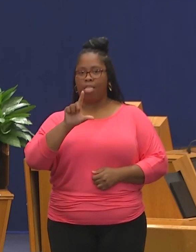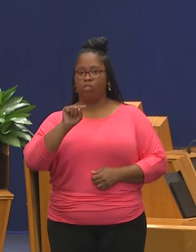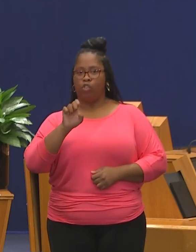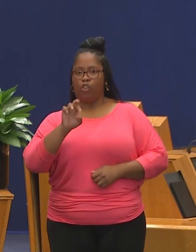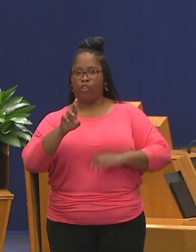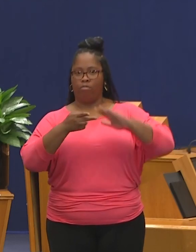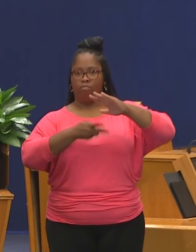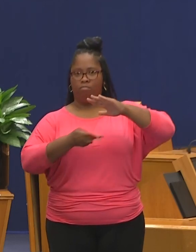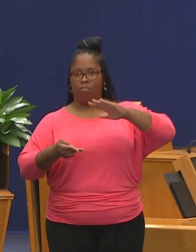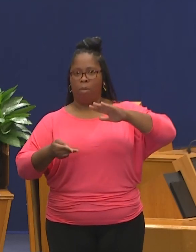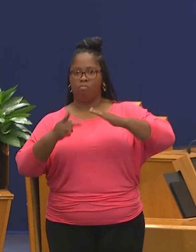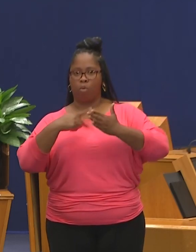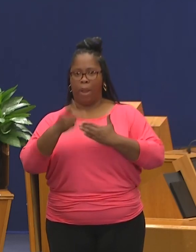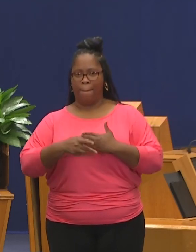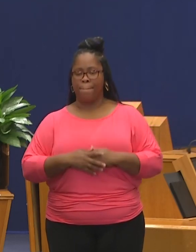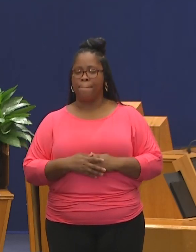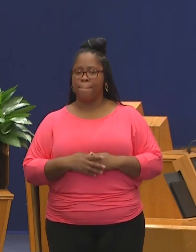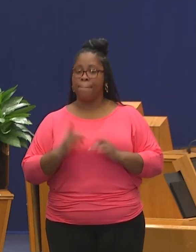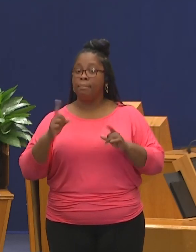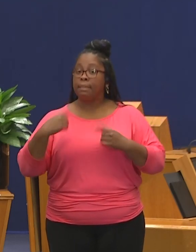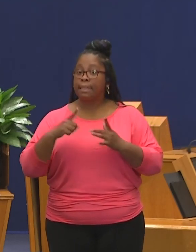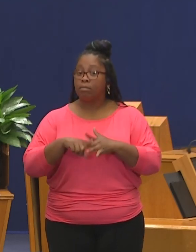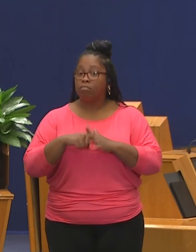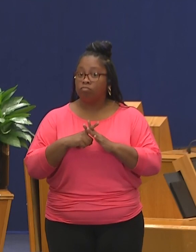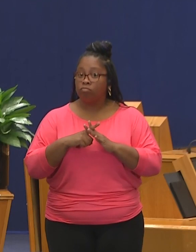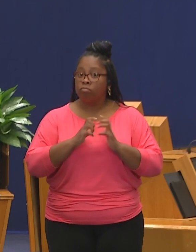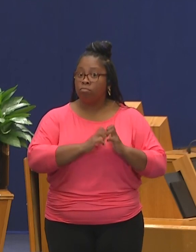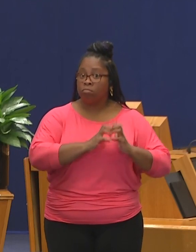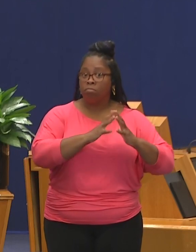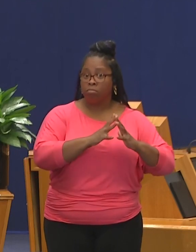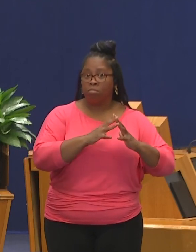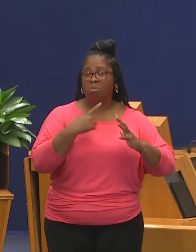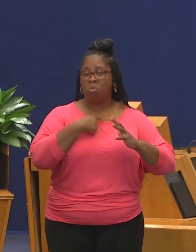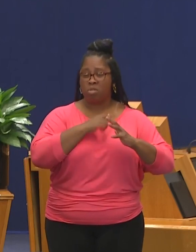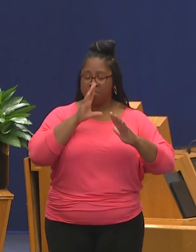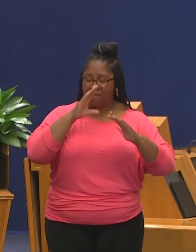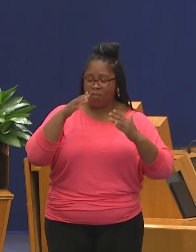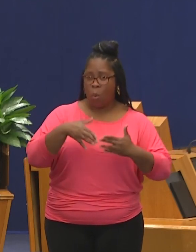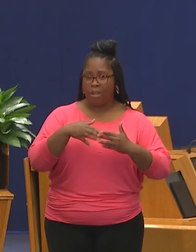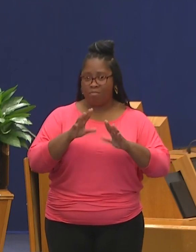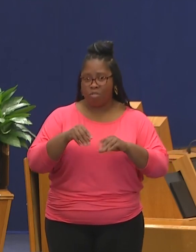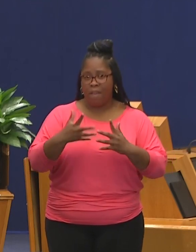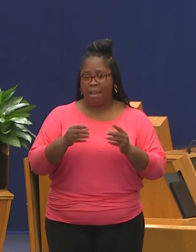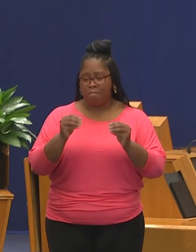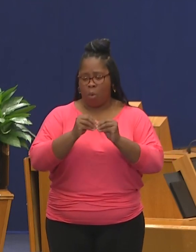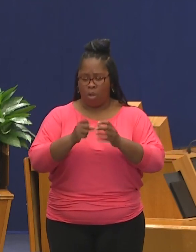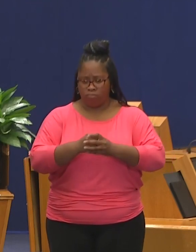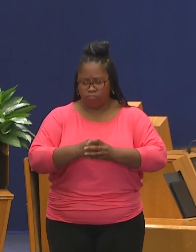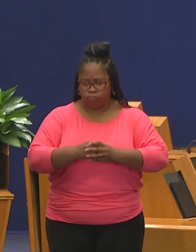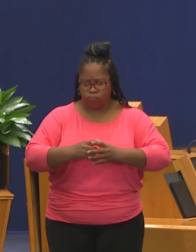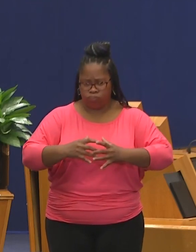THE MEDICAL SHELTER PROGRAM. SO, SINCE ITS INCEPTION, WE'VE